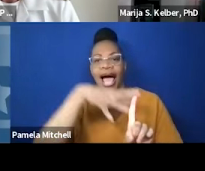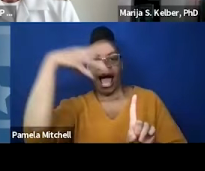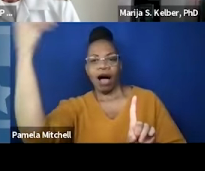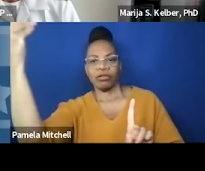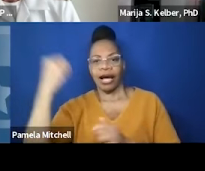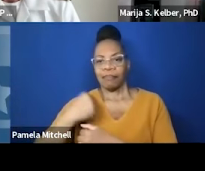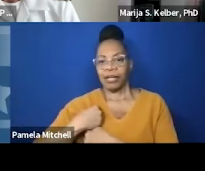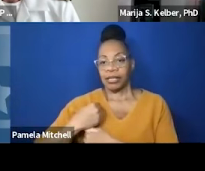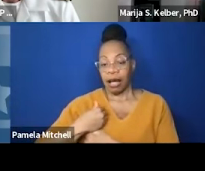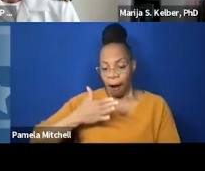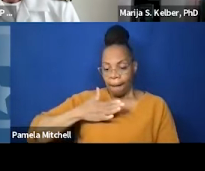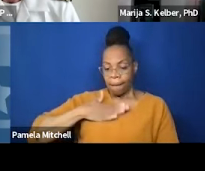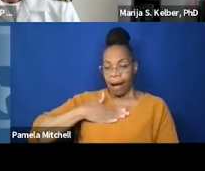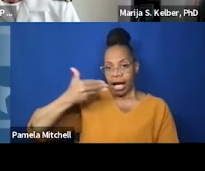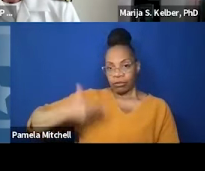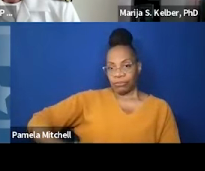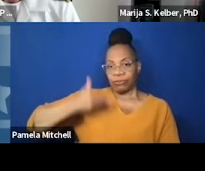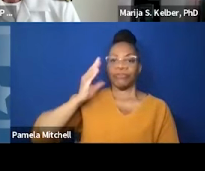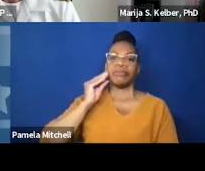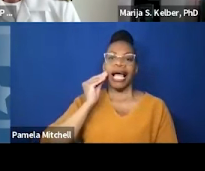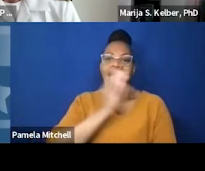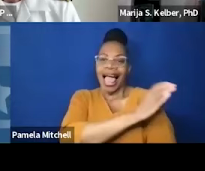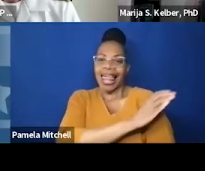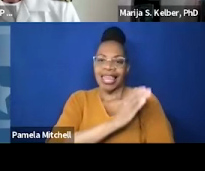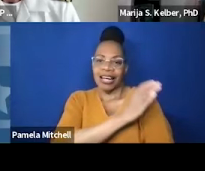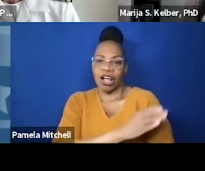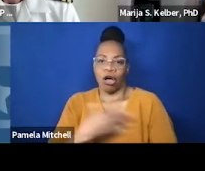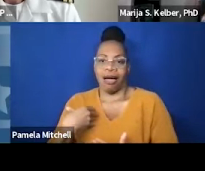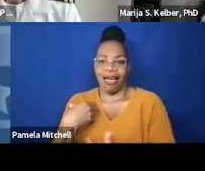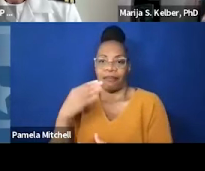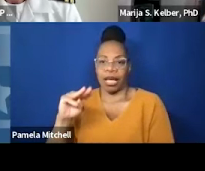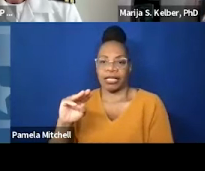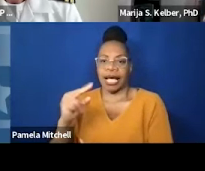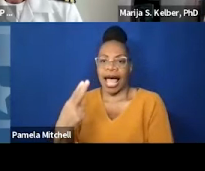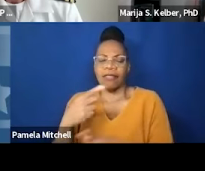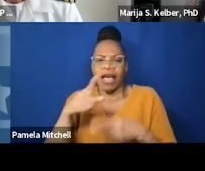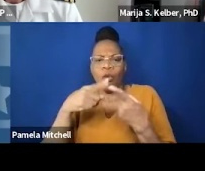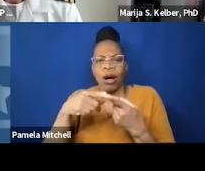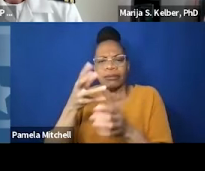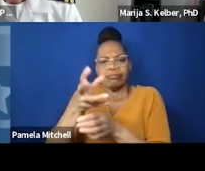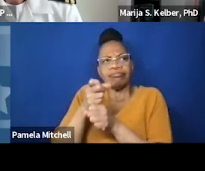In my experience as a clinical mental health professional, a lot of people think that once I gain cultural knowledge, that makes me culturally competent.